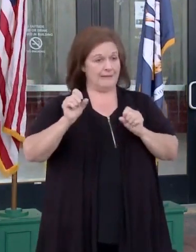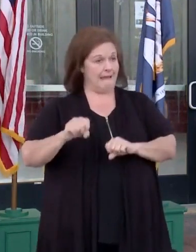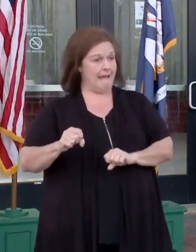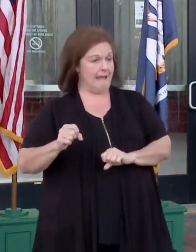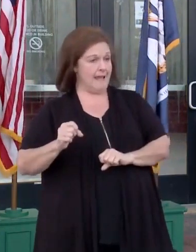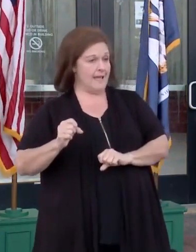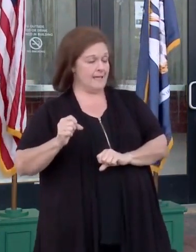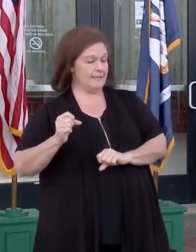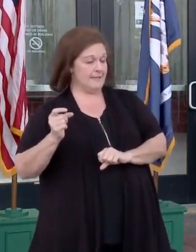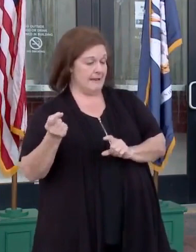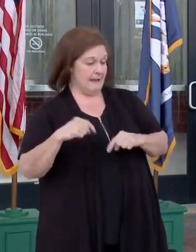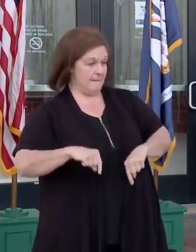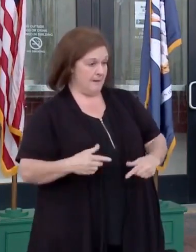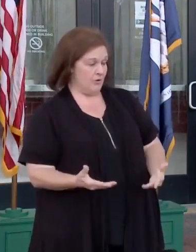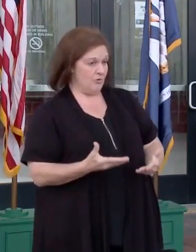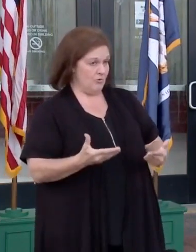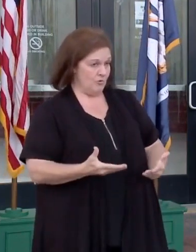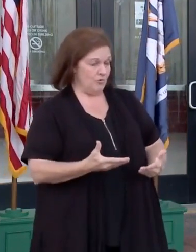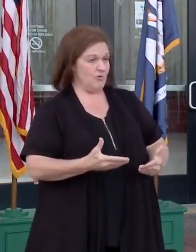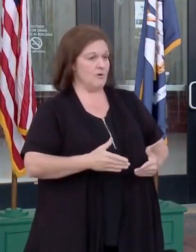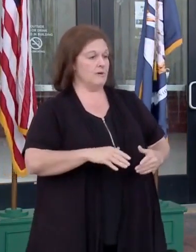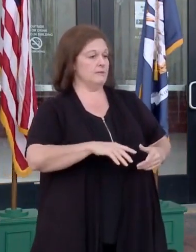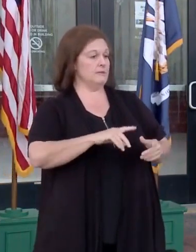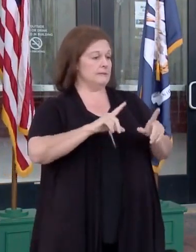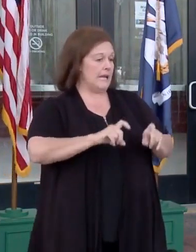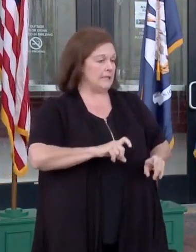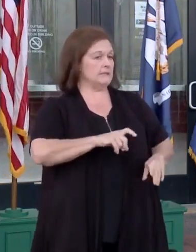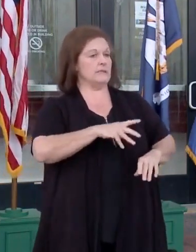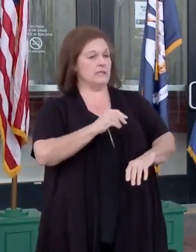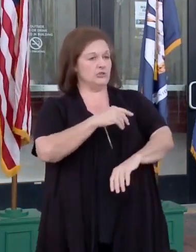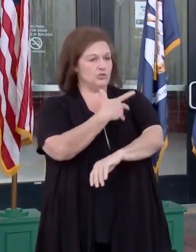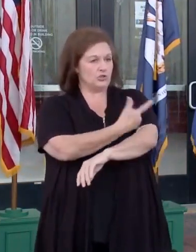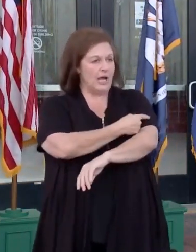Um and our partners with the Louisiana National Guard and Louisiana Department